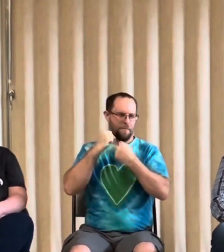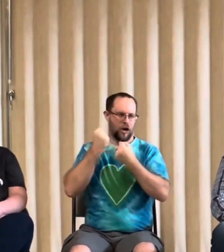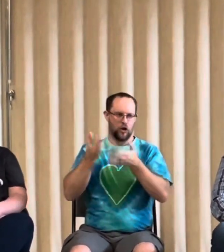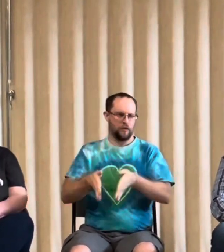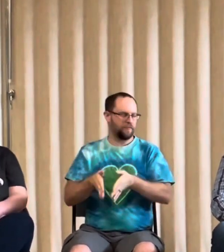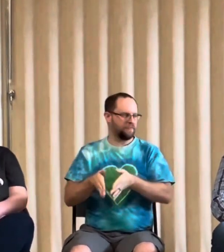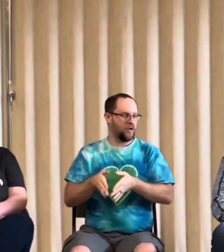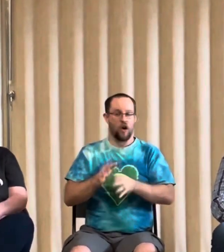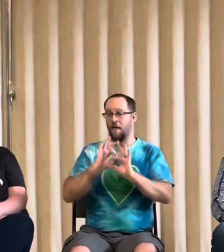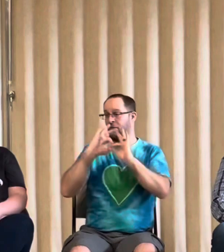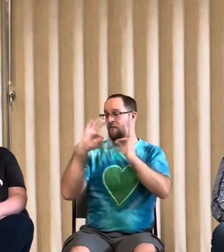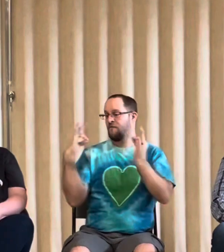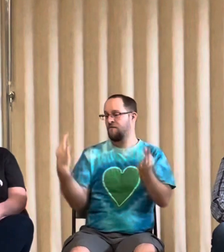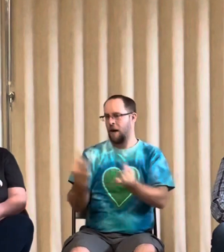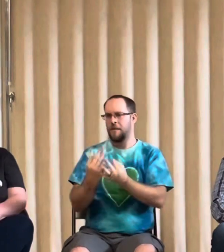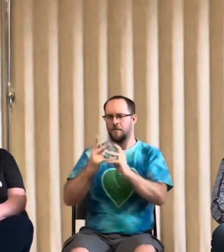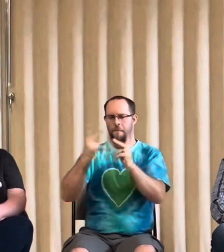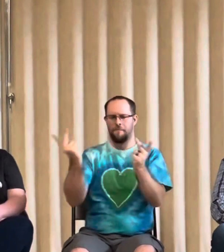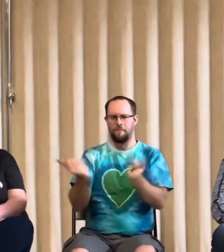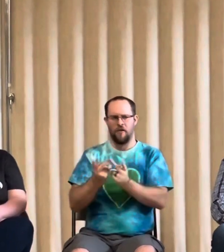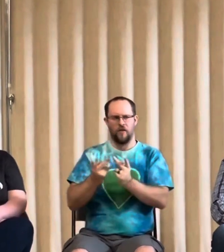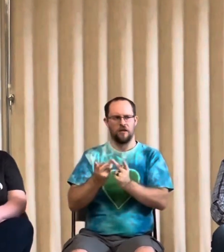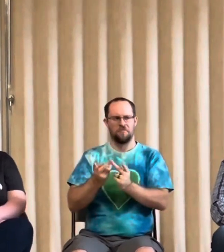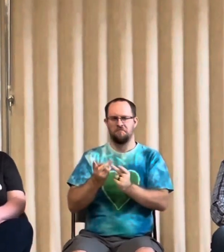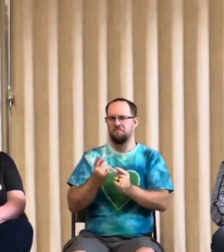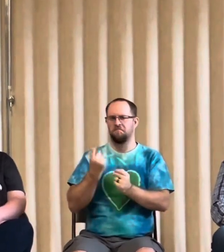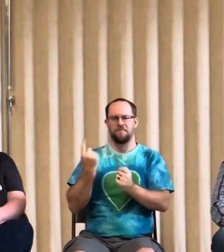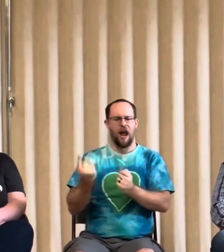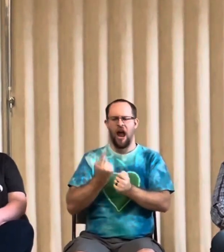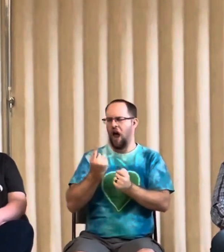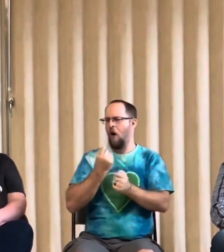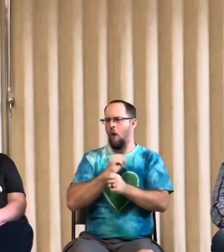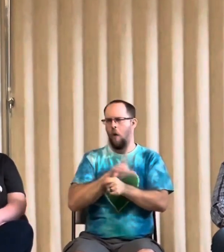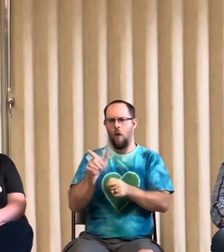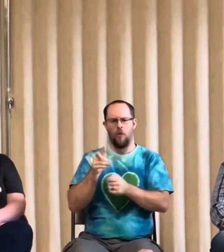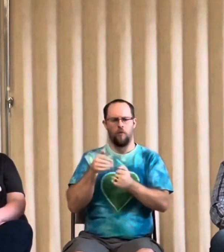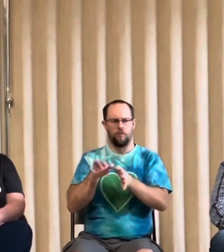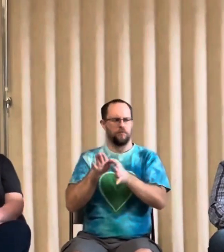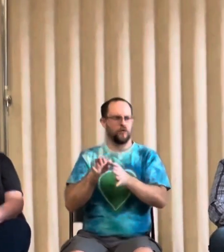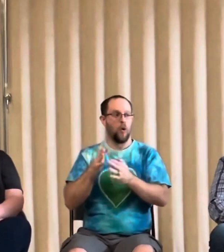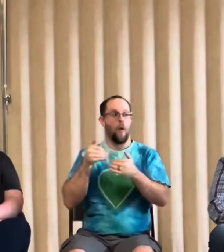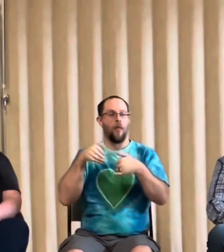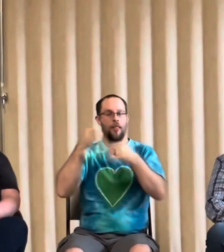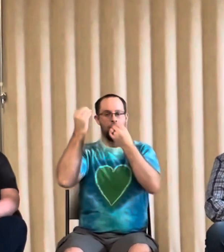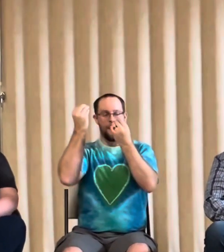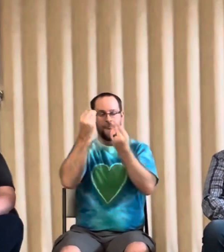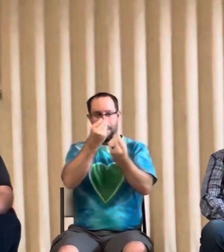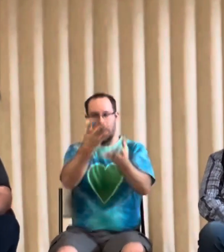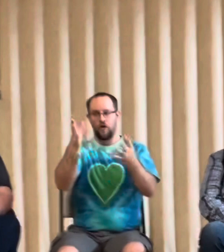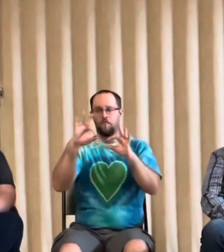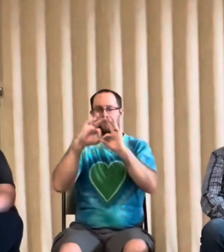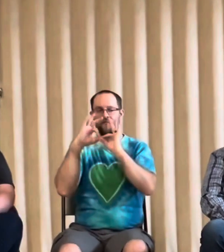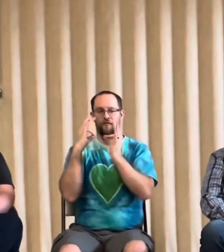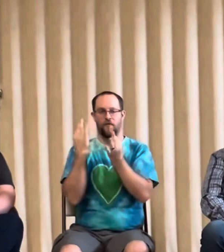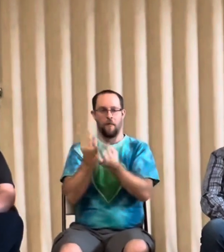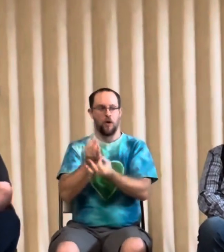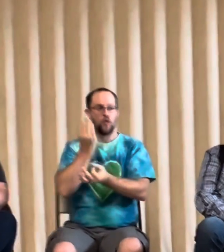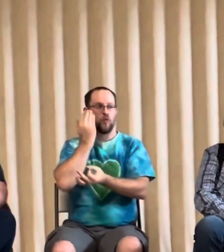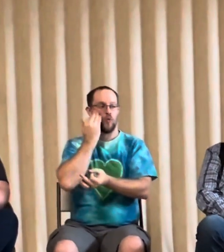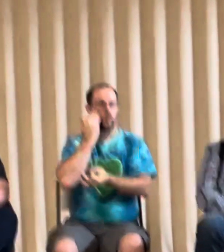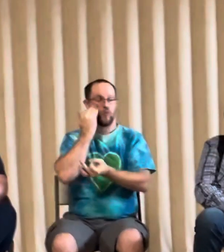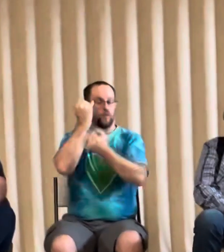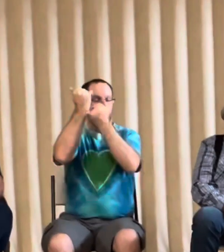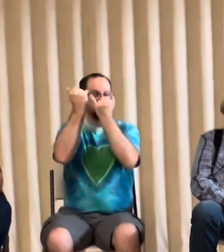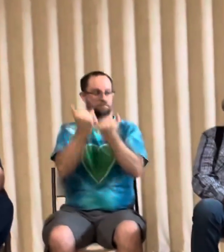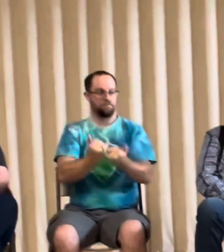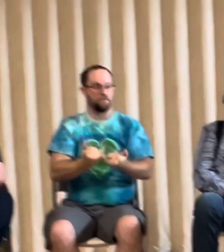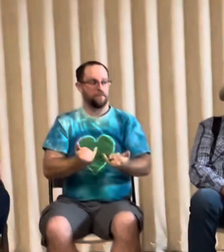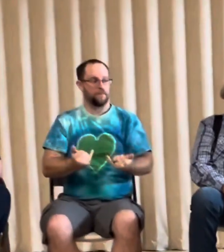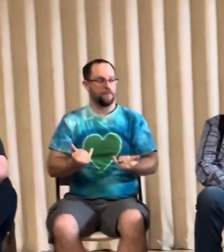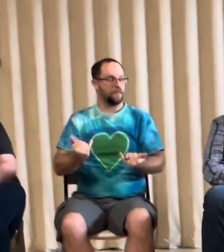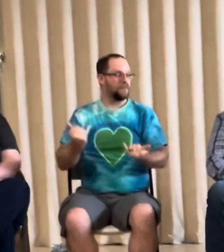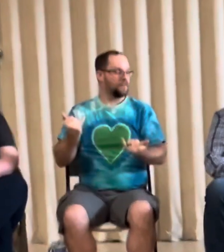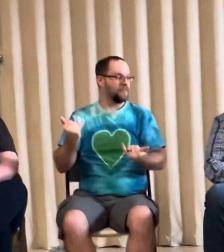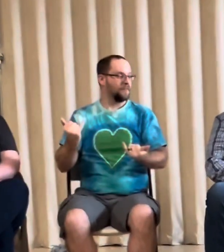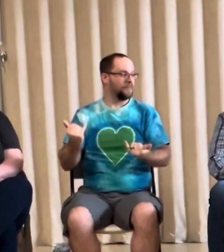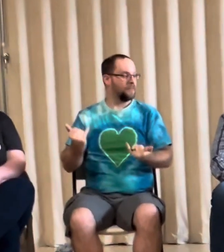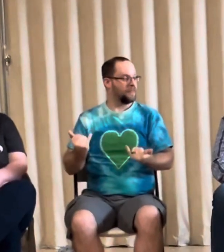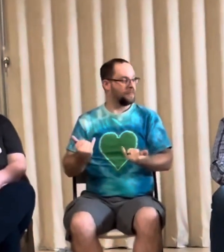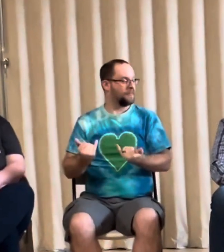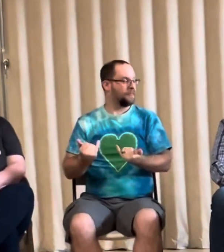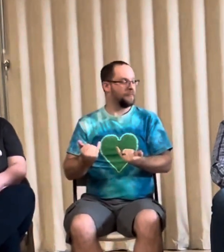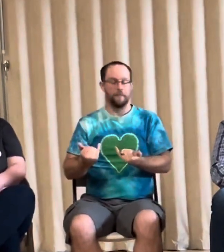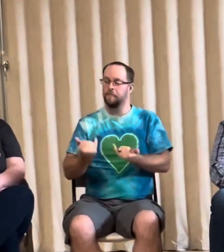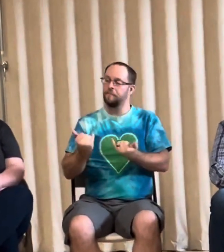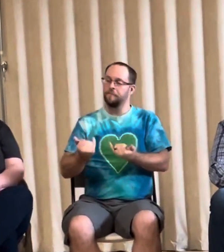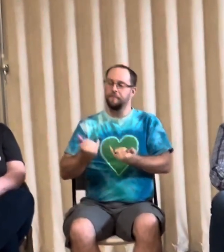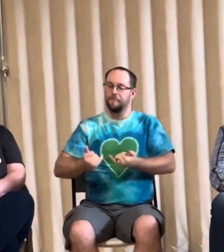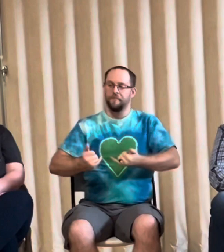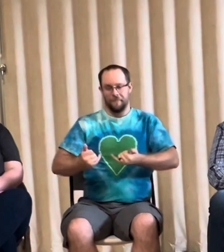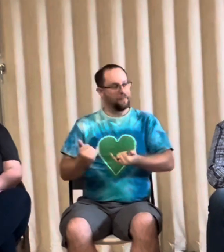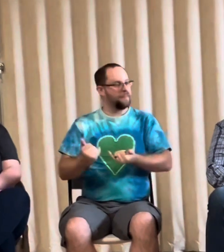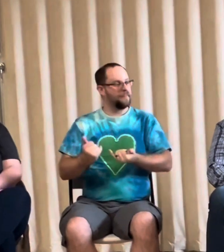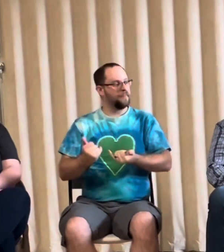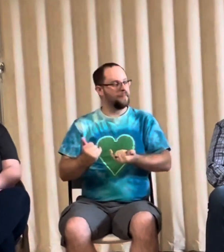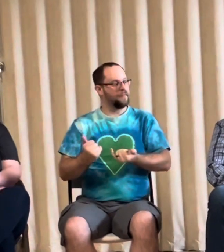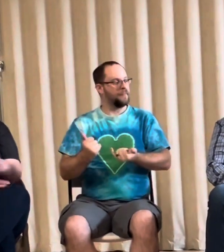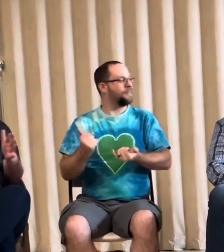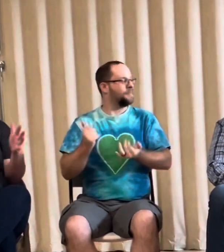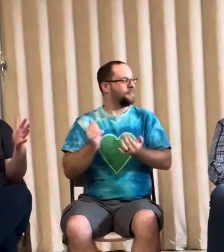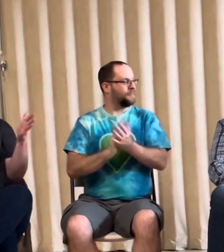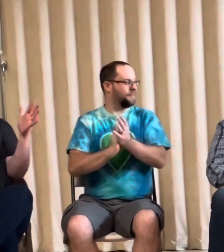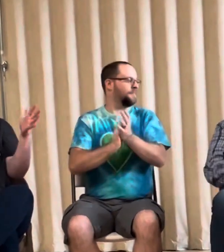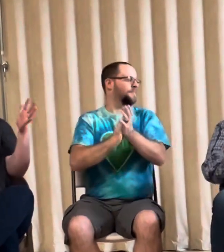Your family is perfect in every single way, so let your family know today! 🎵🎵